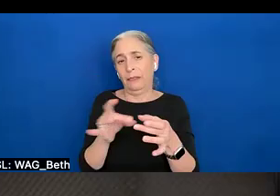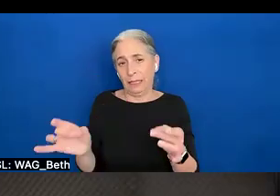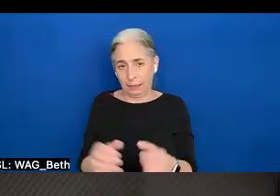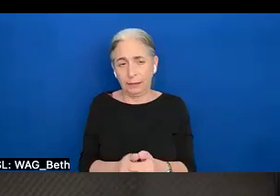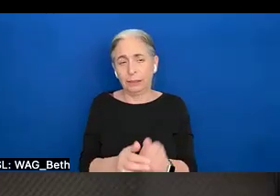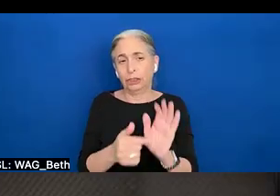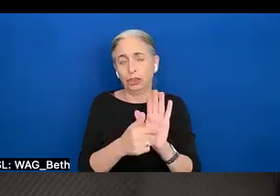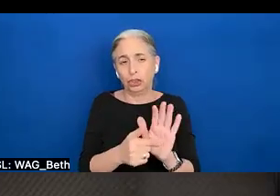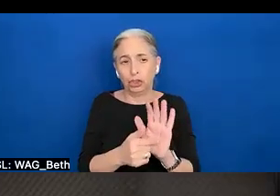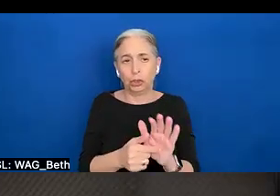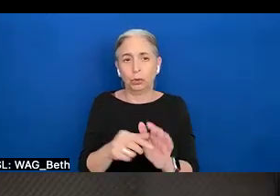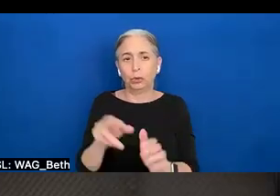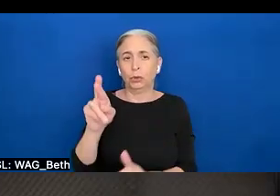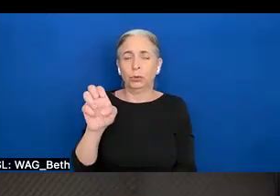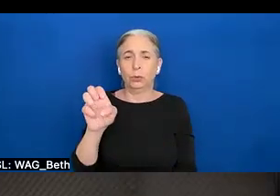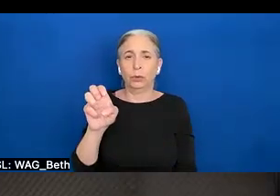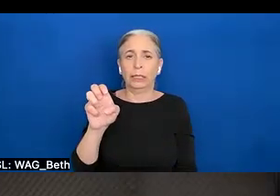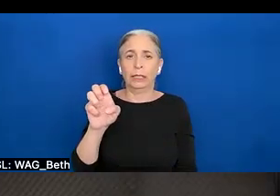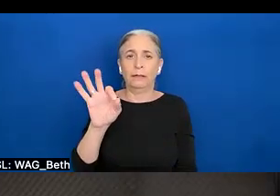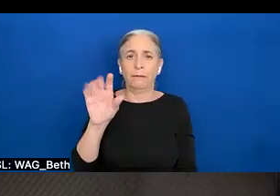should flow with the text.